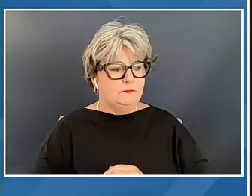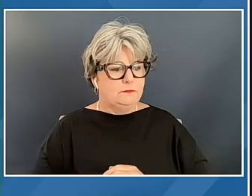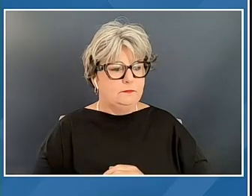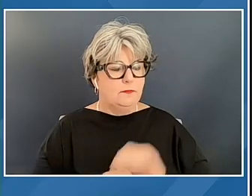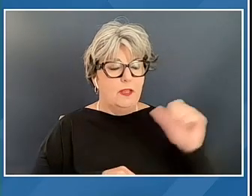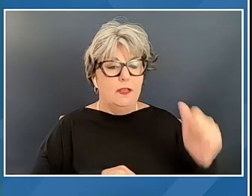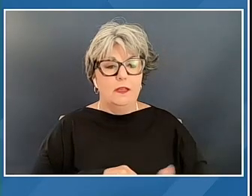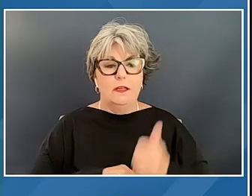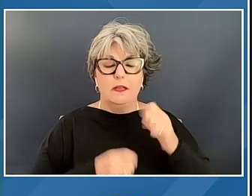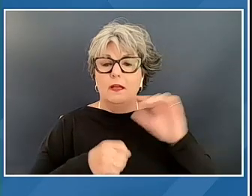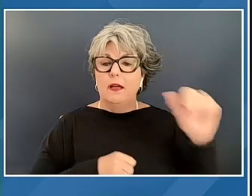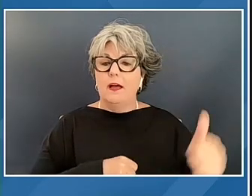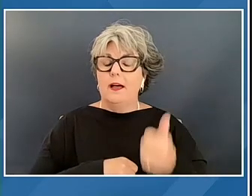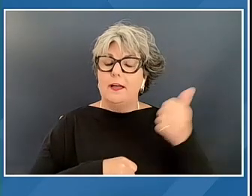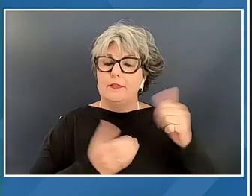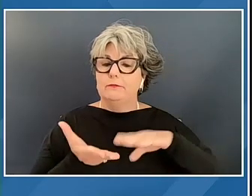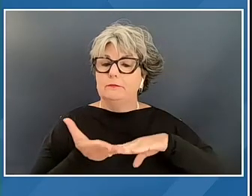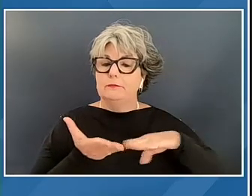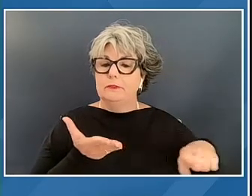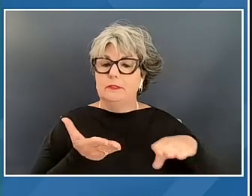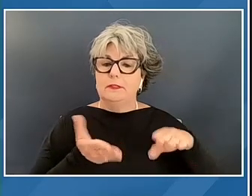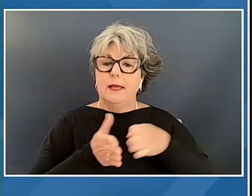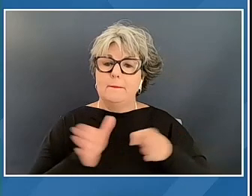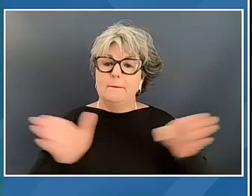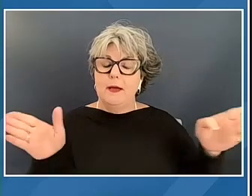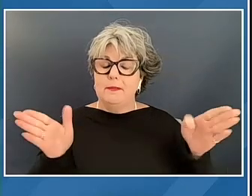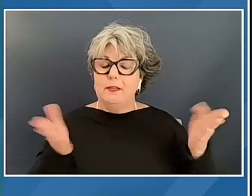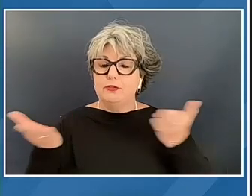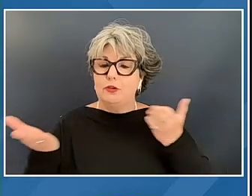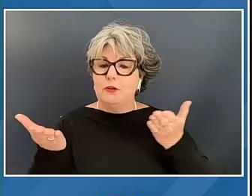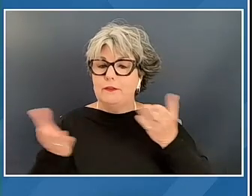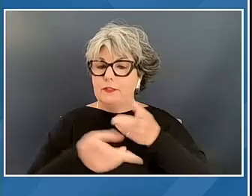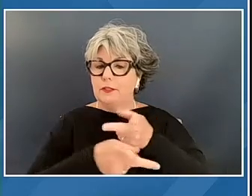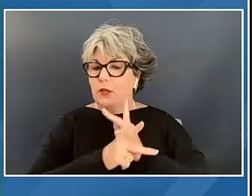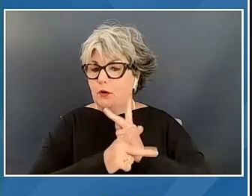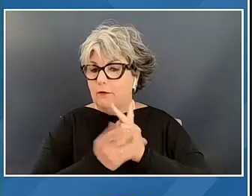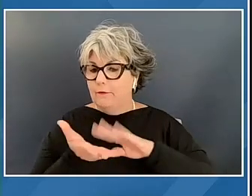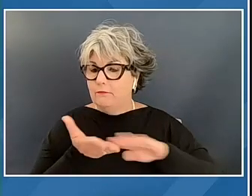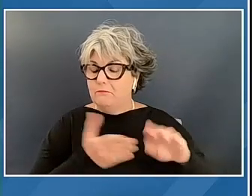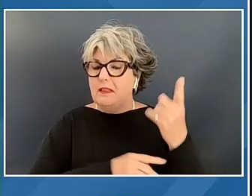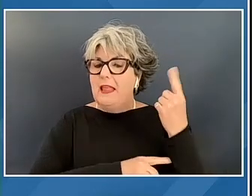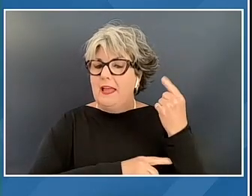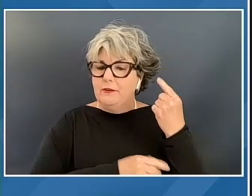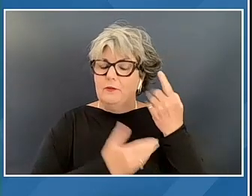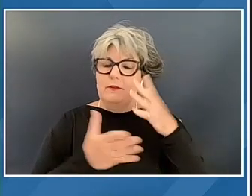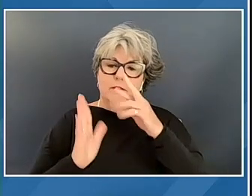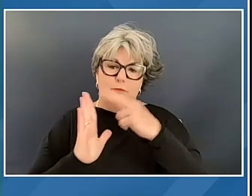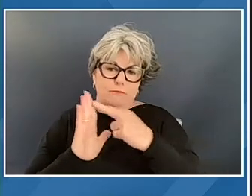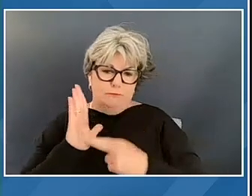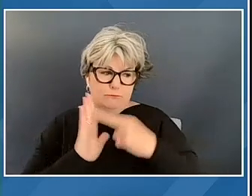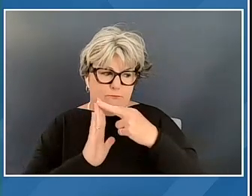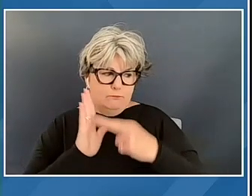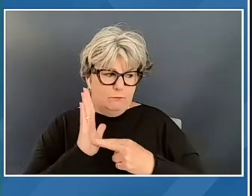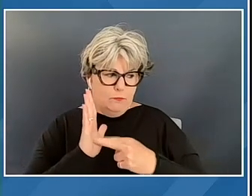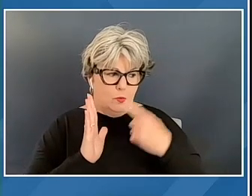discharge programs, such as Public Service Loan Forgiveness. Last year we finished regulations on this program, which we think will do a lot to help borrowers get